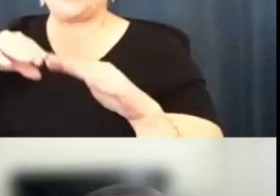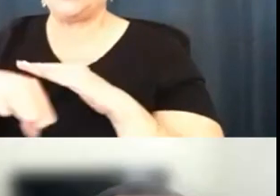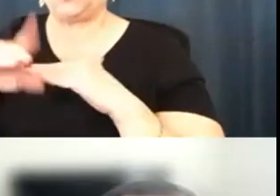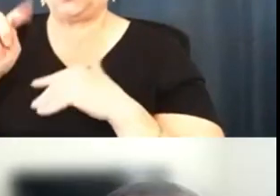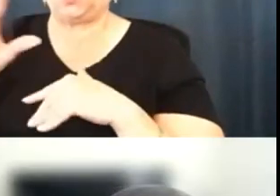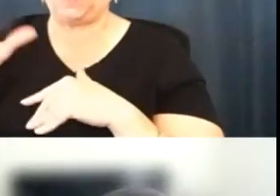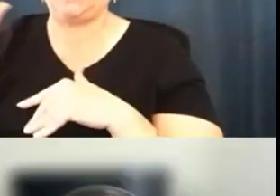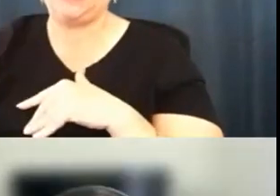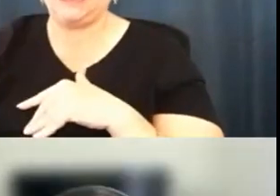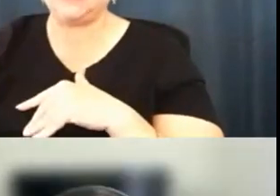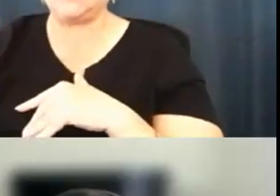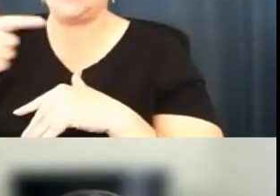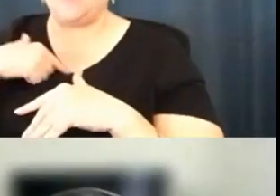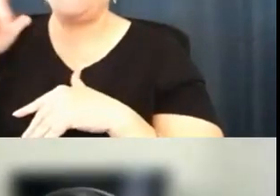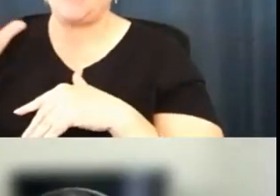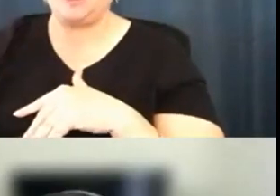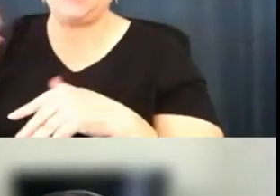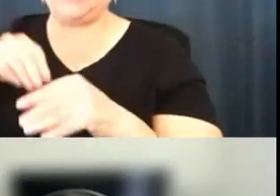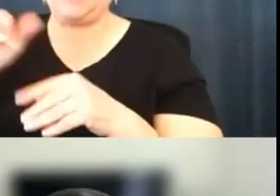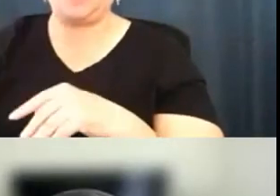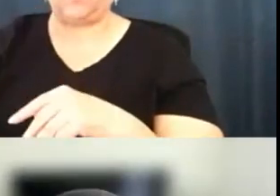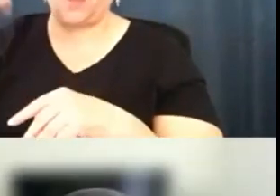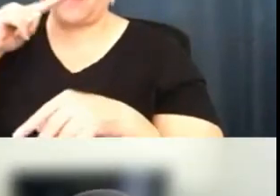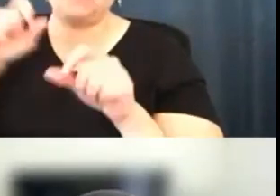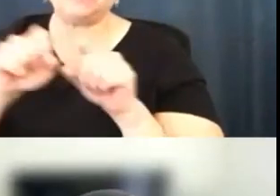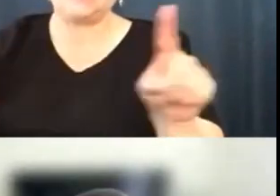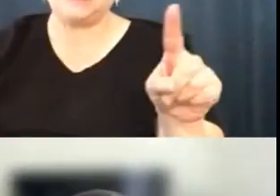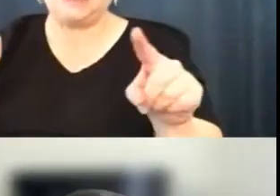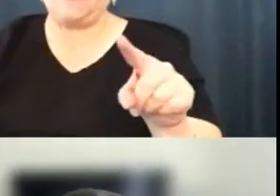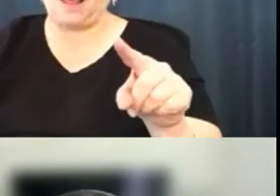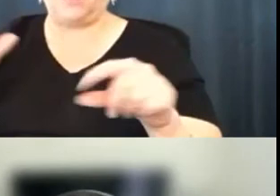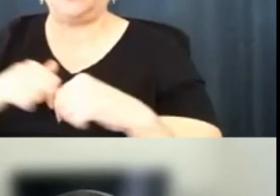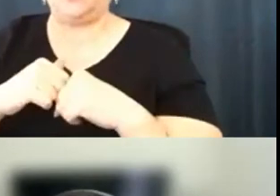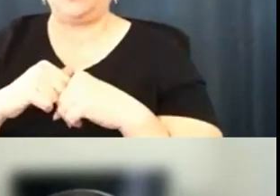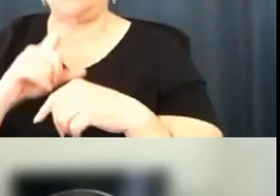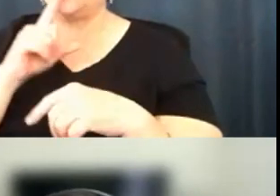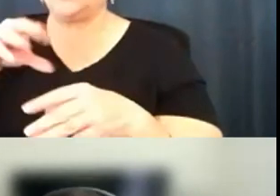And there's a link in the presentation I'm sure it'll be emailed out as well. What we have in there is an accessibility testing guide